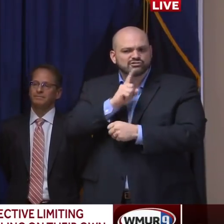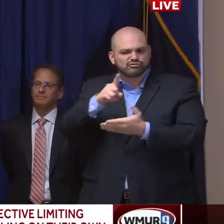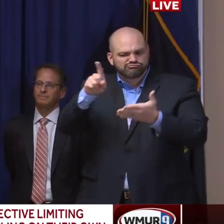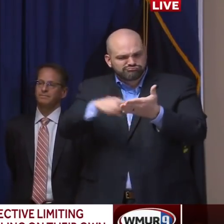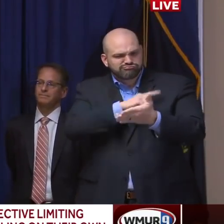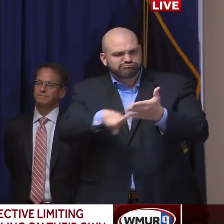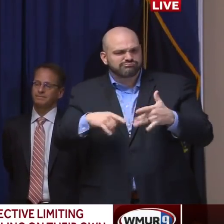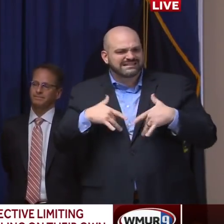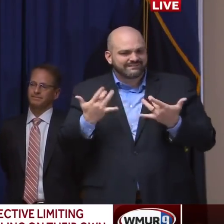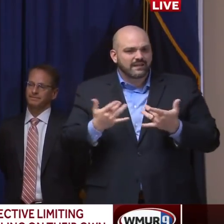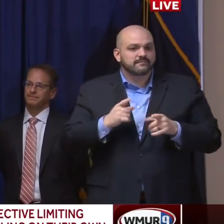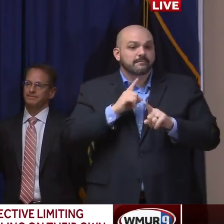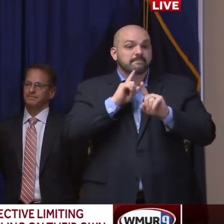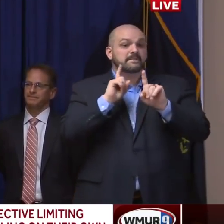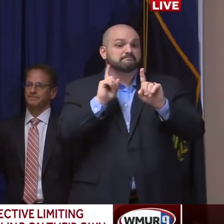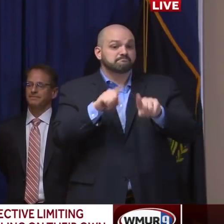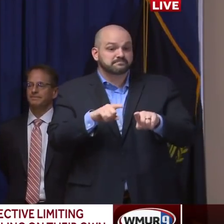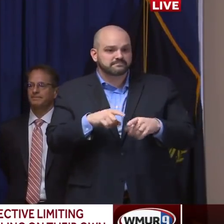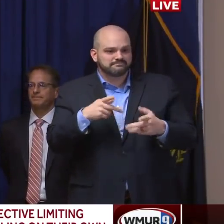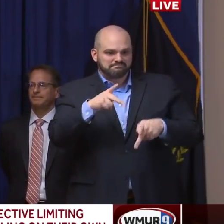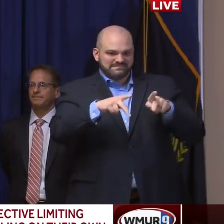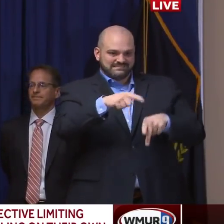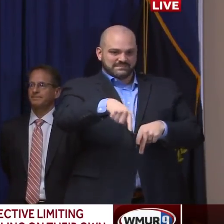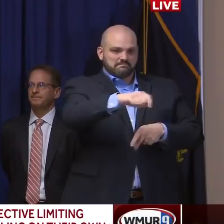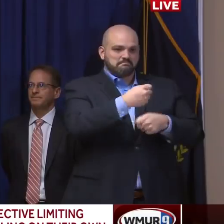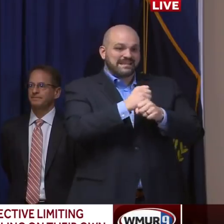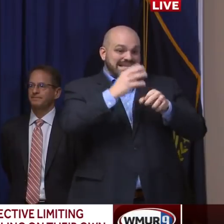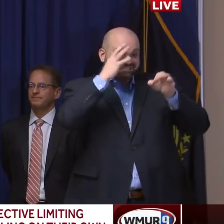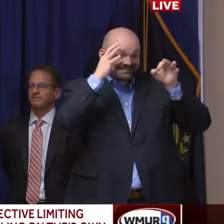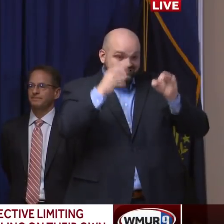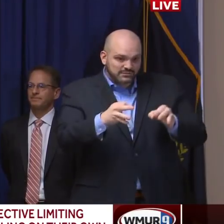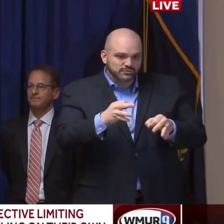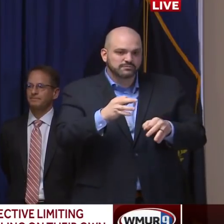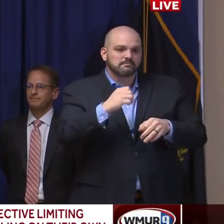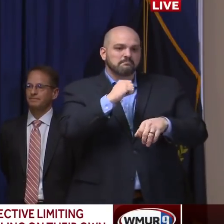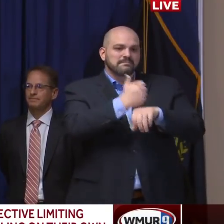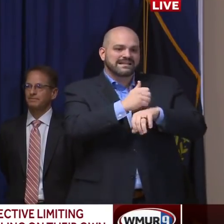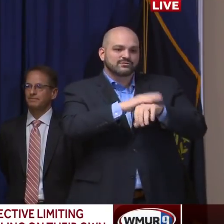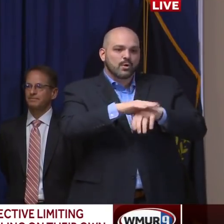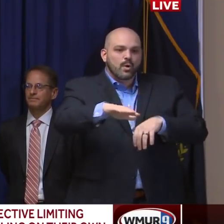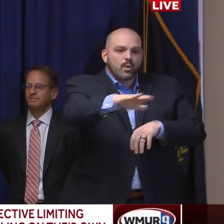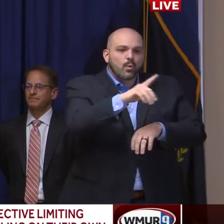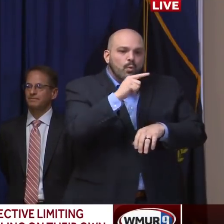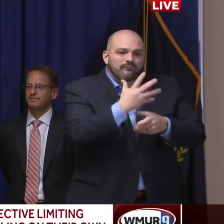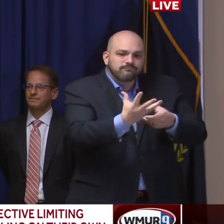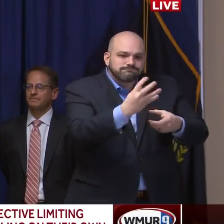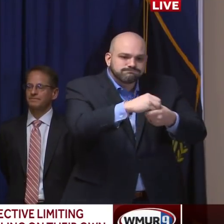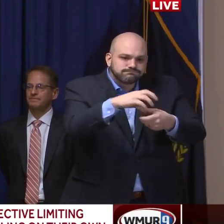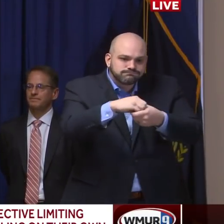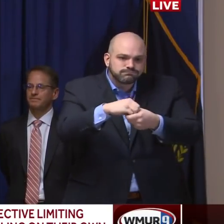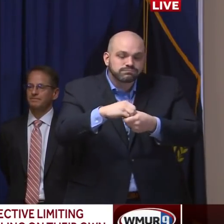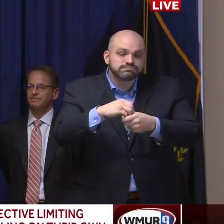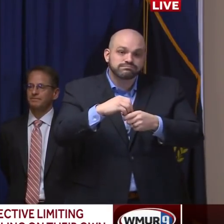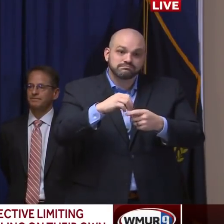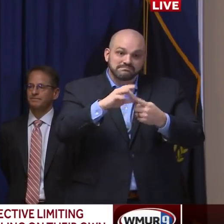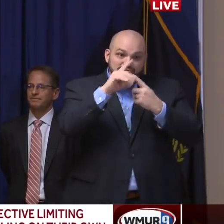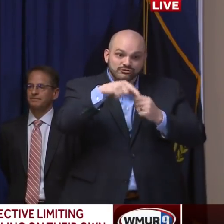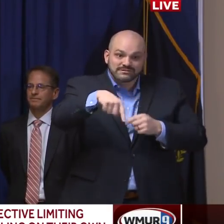IF YOU THINK THAT IS THE RIGHT DECISION -- GOV. SUNUNU: THEY ARE MAKING THE DECISION BASED ON THEIR CONSTITUENCY, WHO IS INVOLVED.